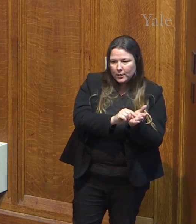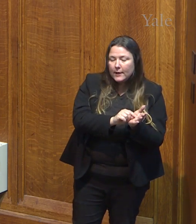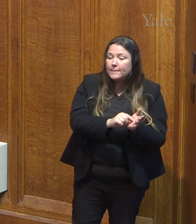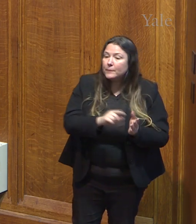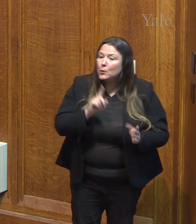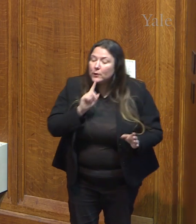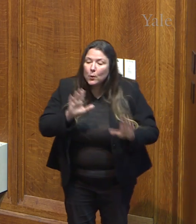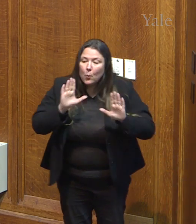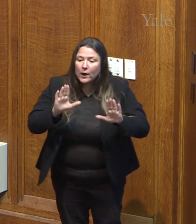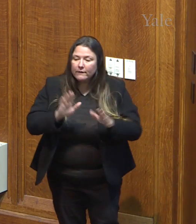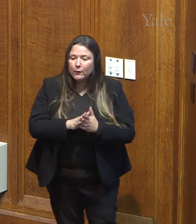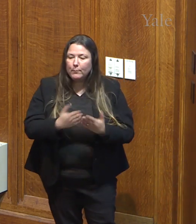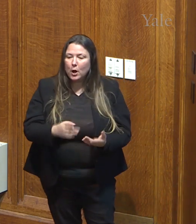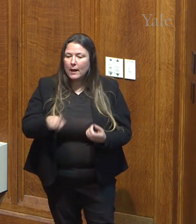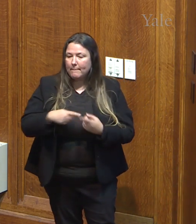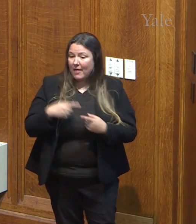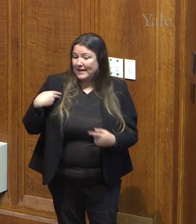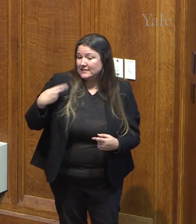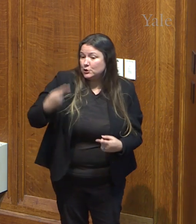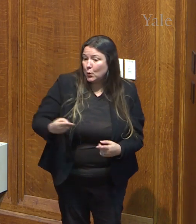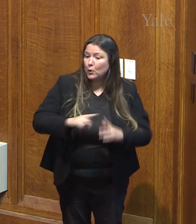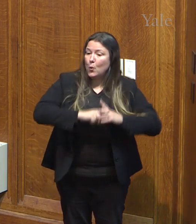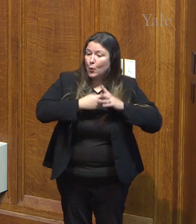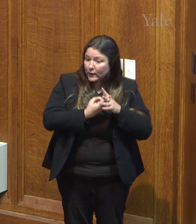on the historical origins and development